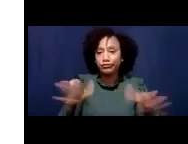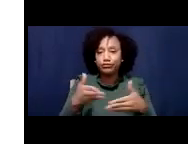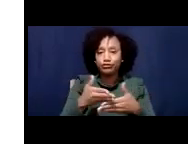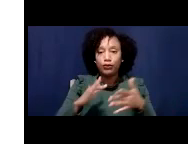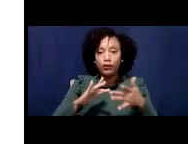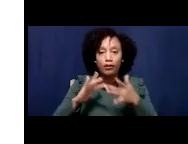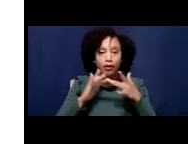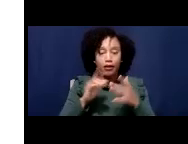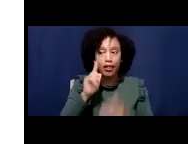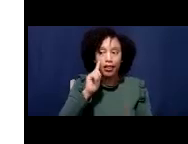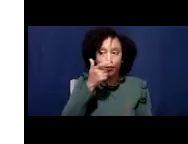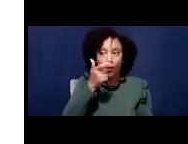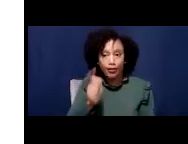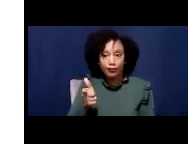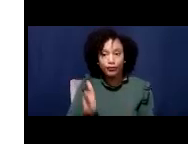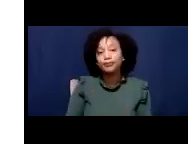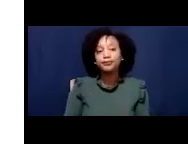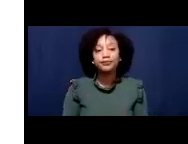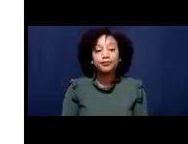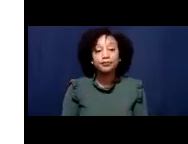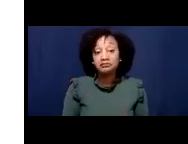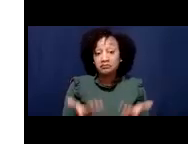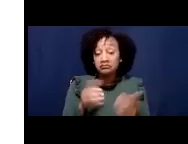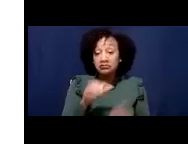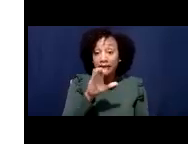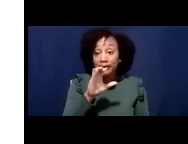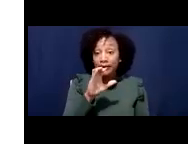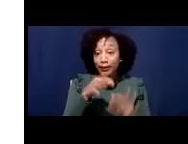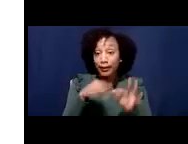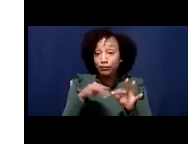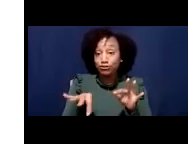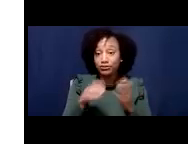You can also turn on or, well, off live automated captioning